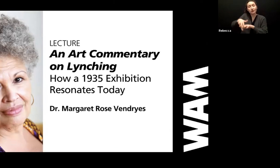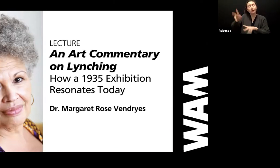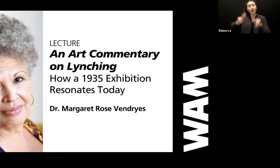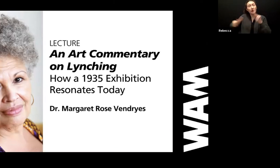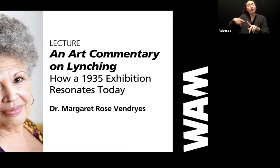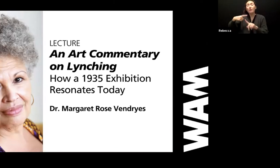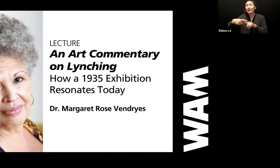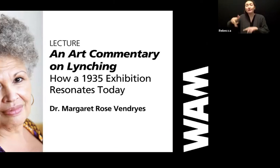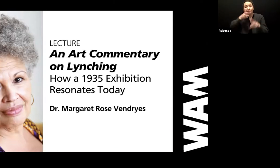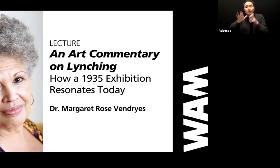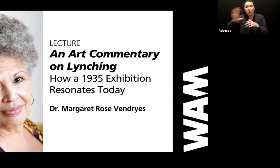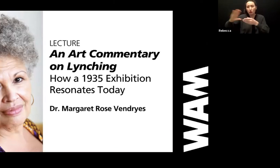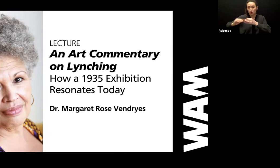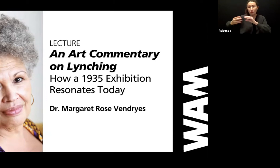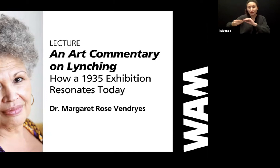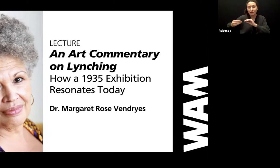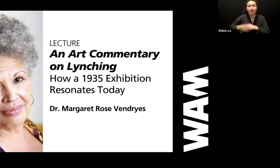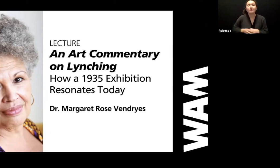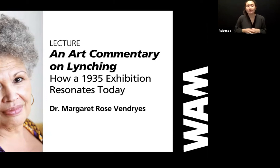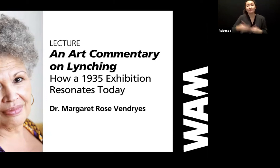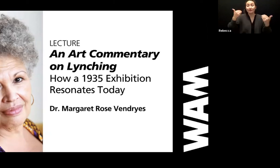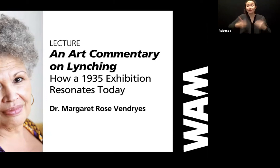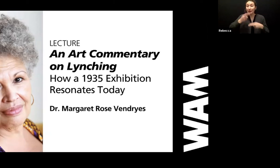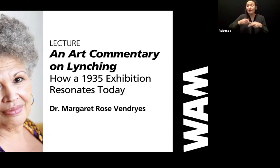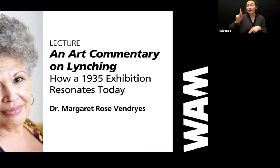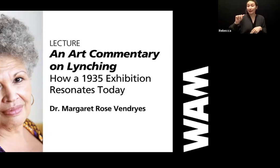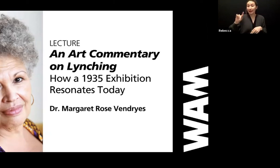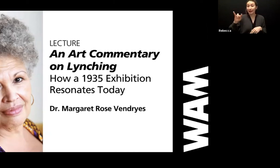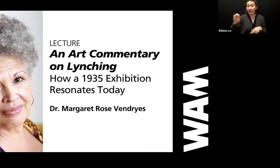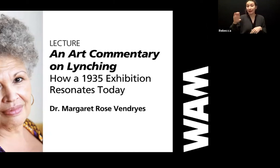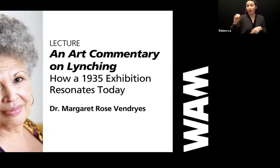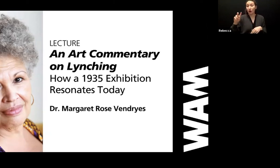knowledge and with communities. I'm Katie Covey Spanier, director of public programming